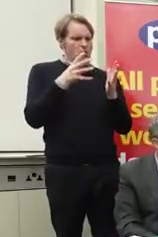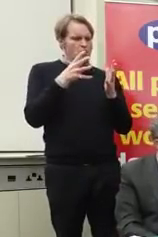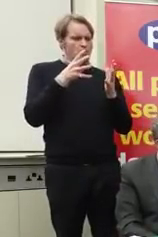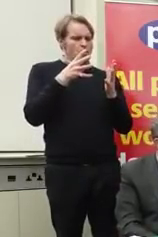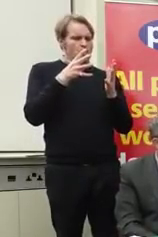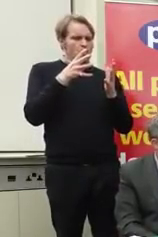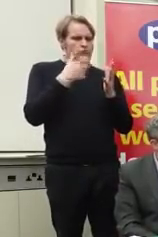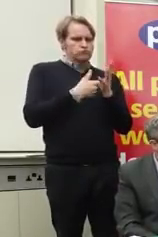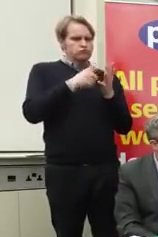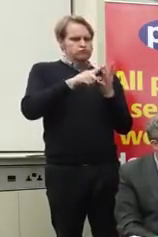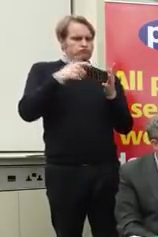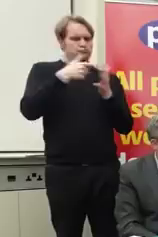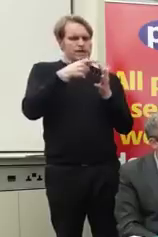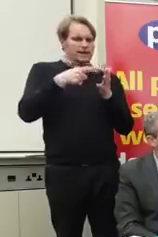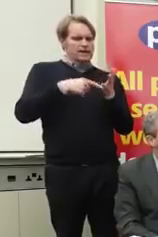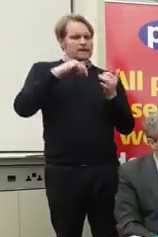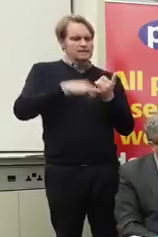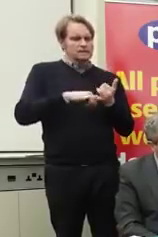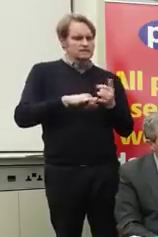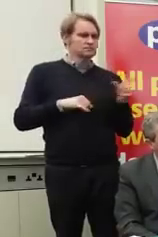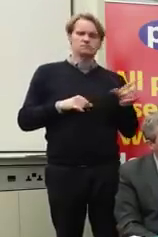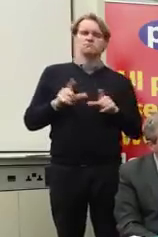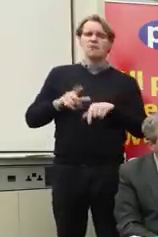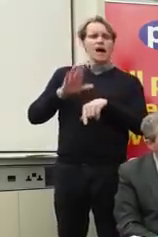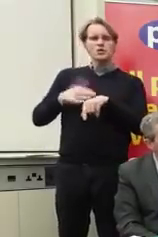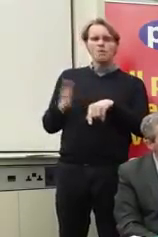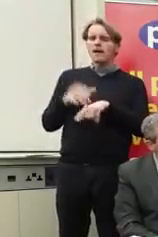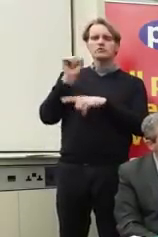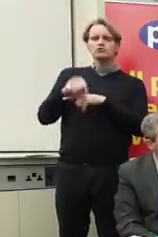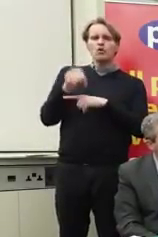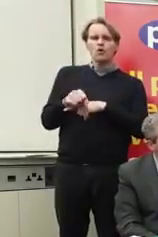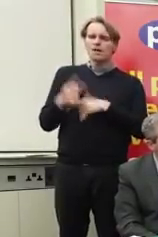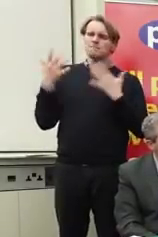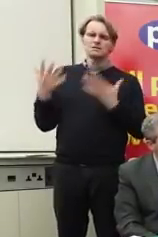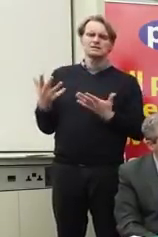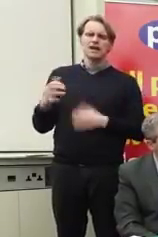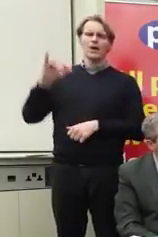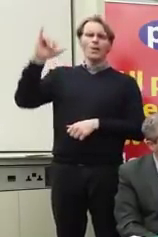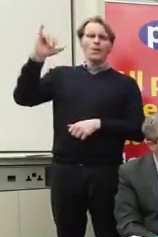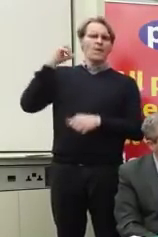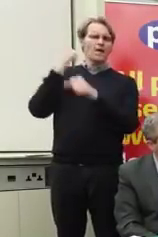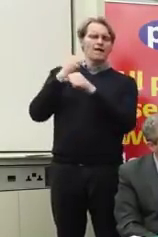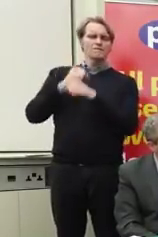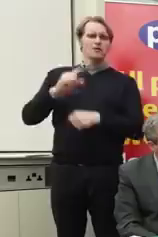but today was brutal, absolutely brutal. I reminded them five thousands of